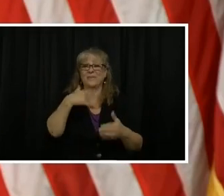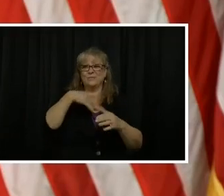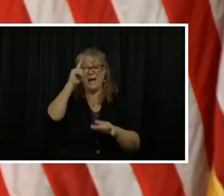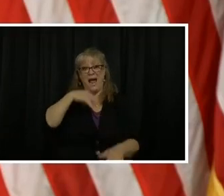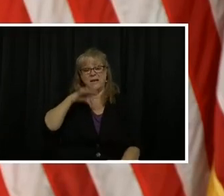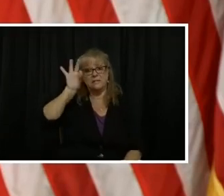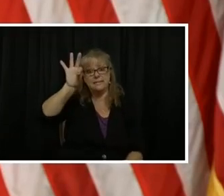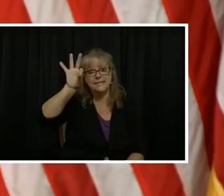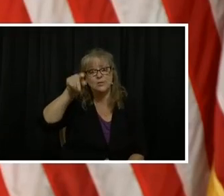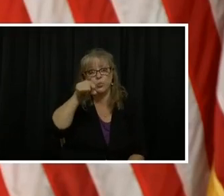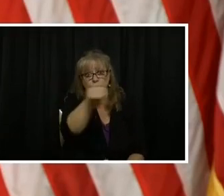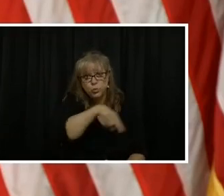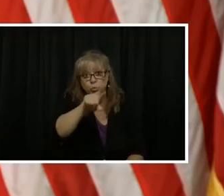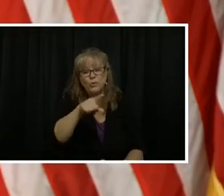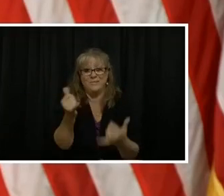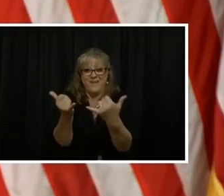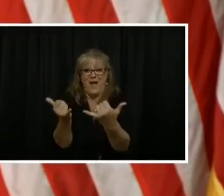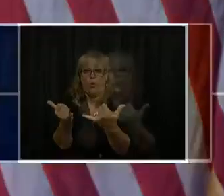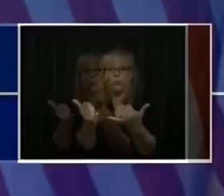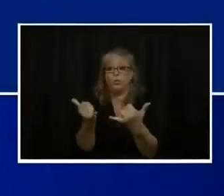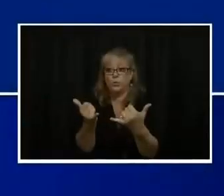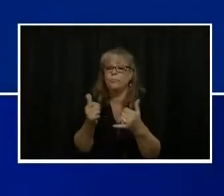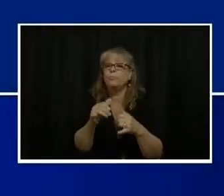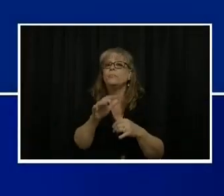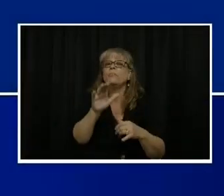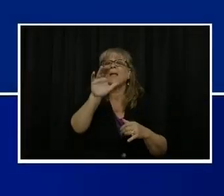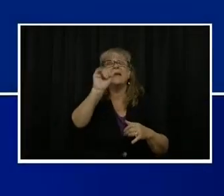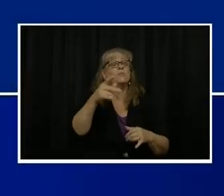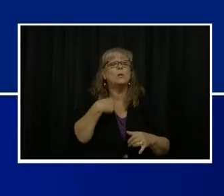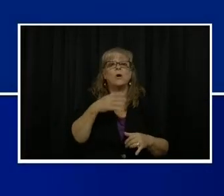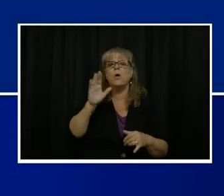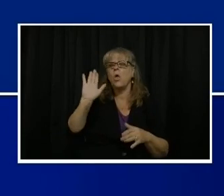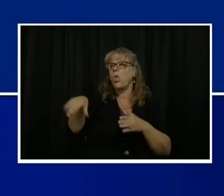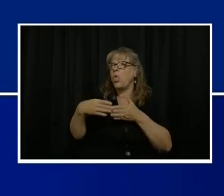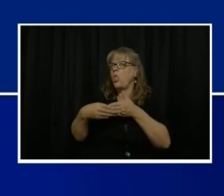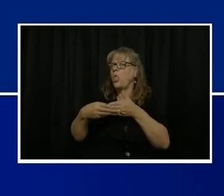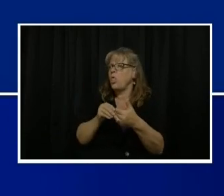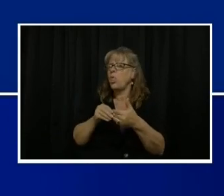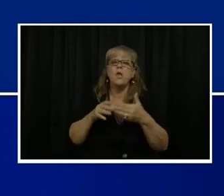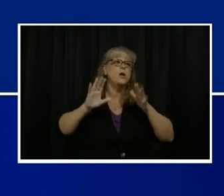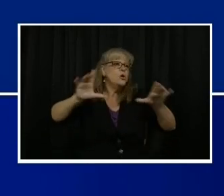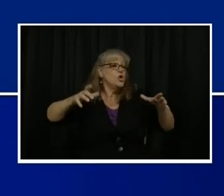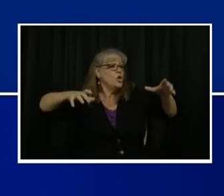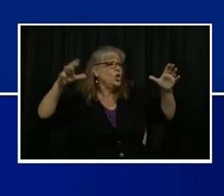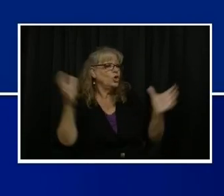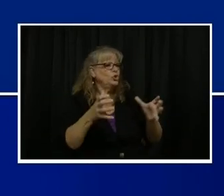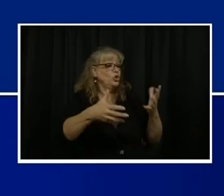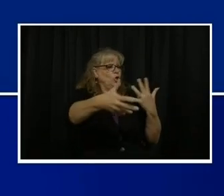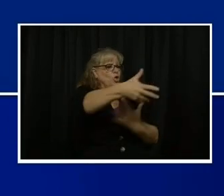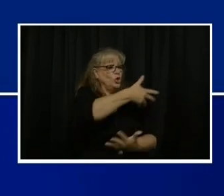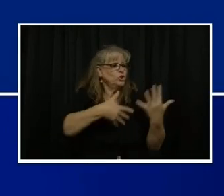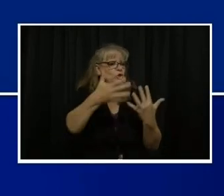EXPONENTIALLY TAKING UP IN COLORADO. THAT IS WHAT WE ARE STARTING TO SEE NOW. WE CAN STILL ACT. THERE IS A SMALL WINDOW OF